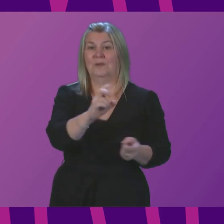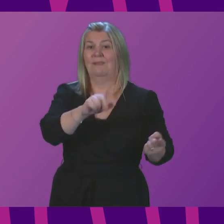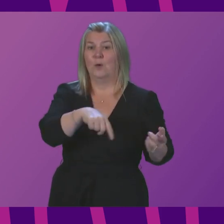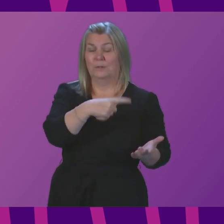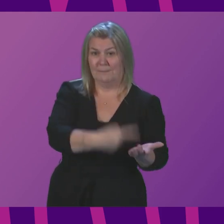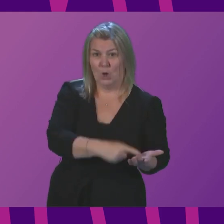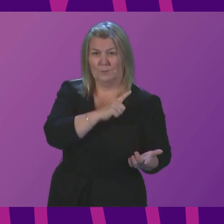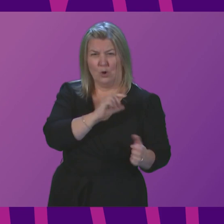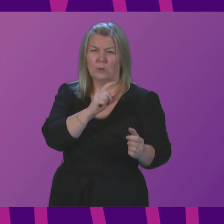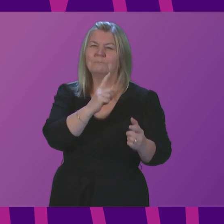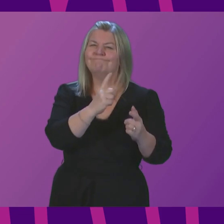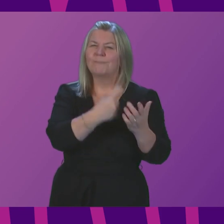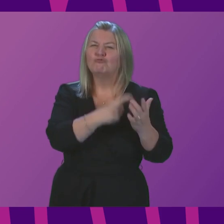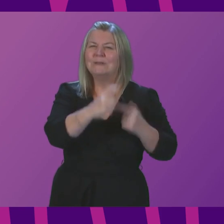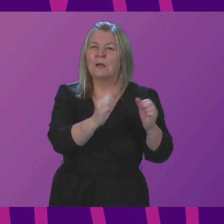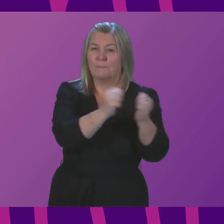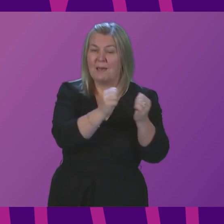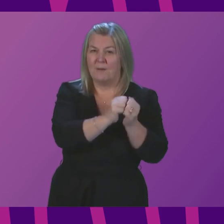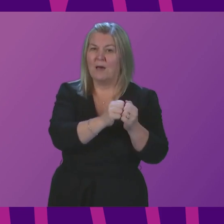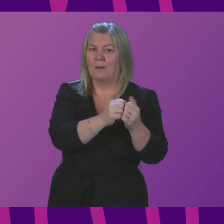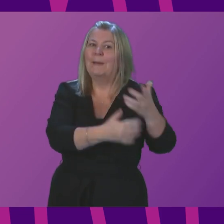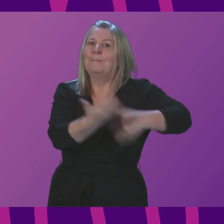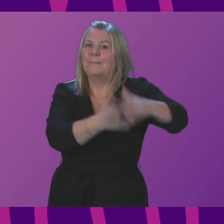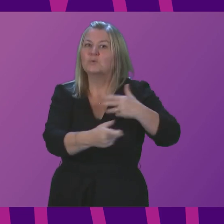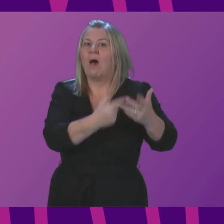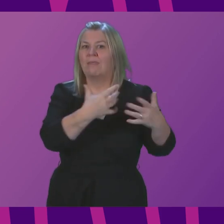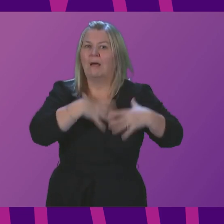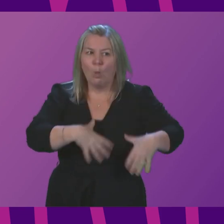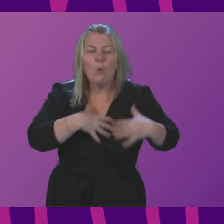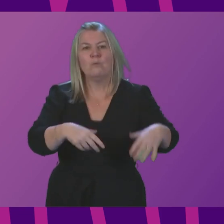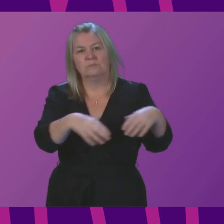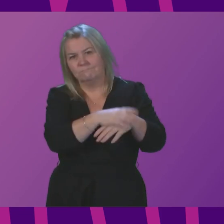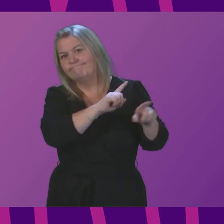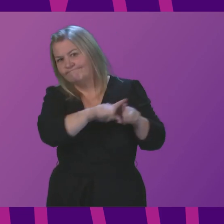damaging. They also undermine Scotland’s wider recycling efforts. The prosecution sends